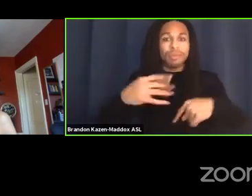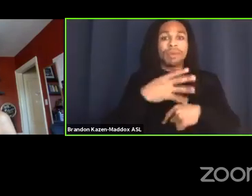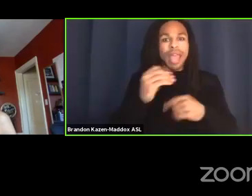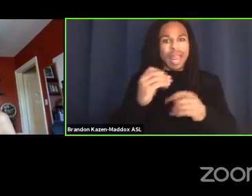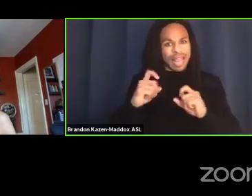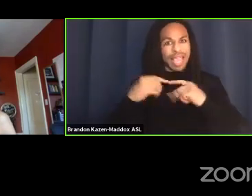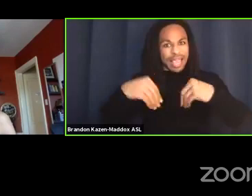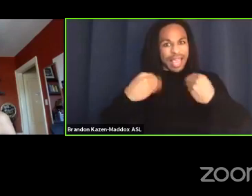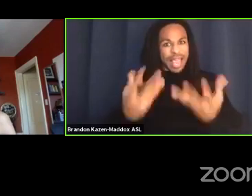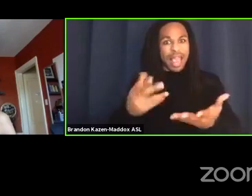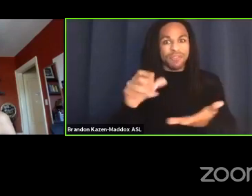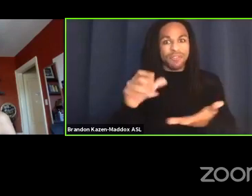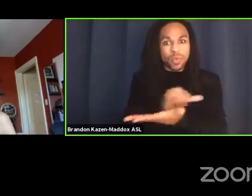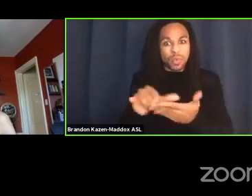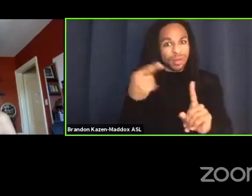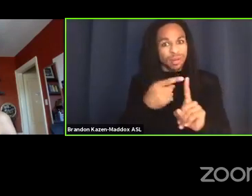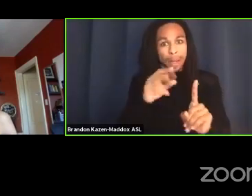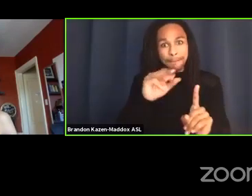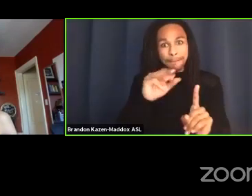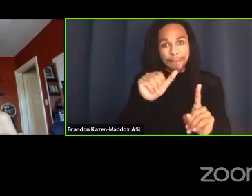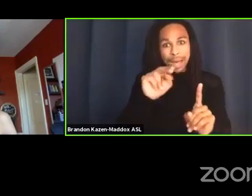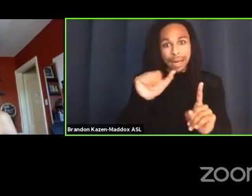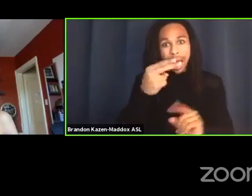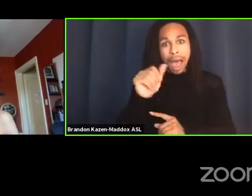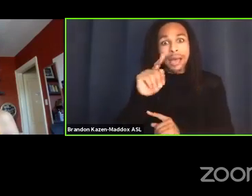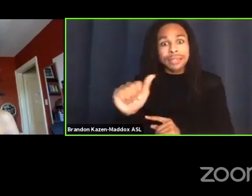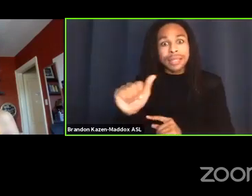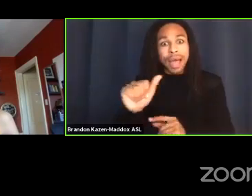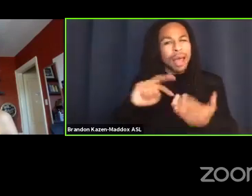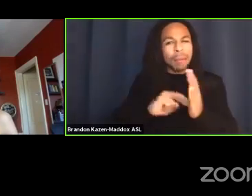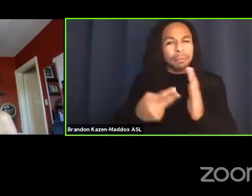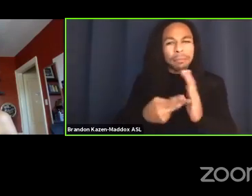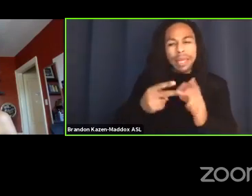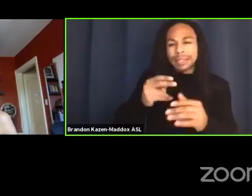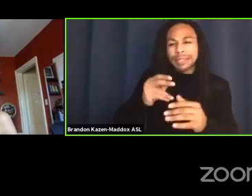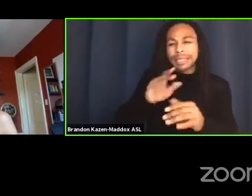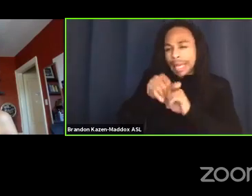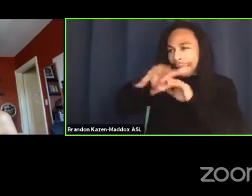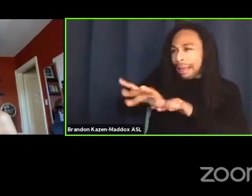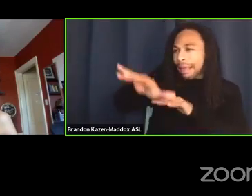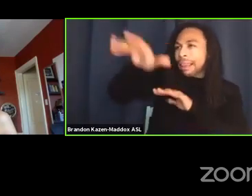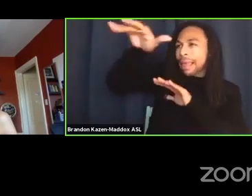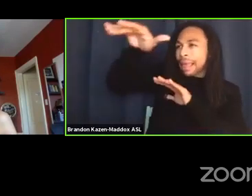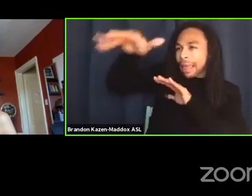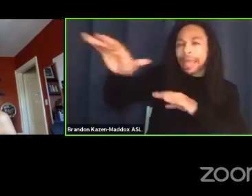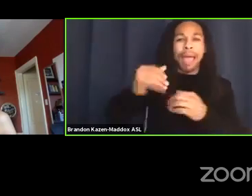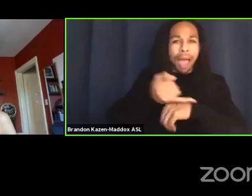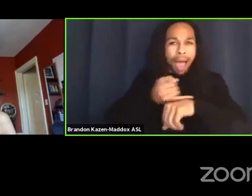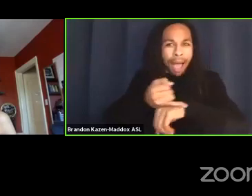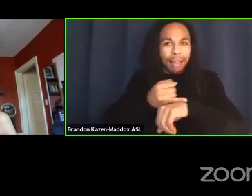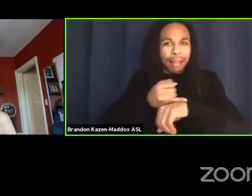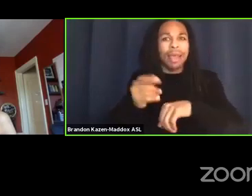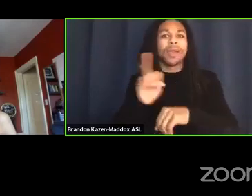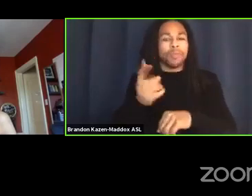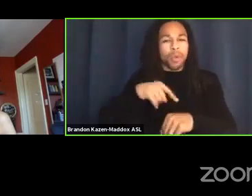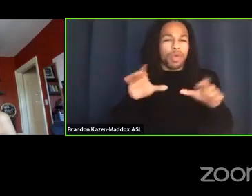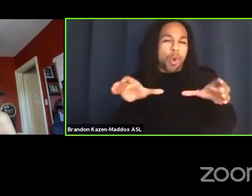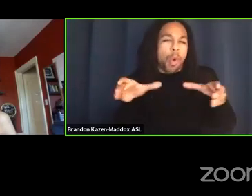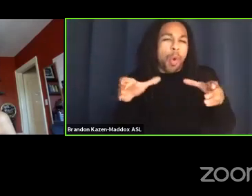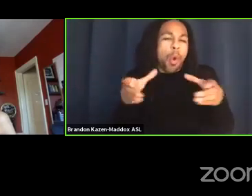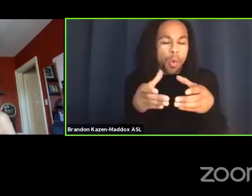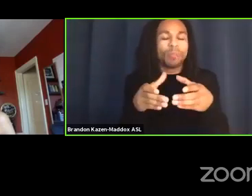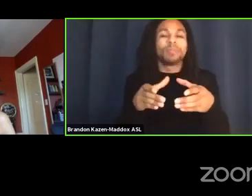nation of Oklahoma, Delaware tribe of Indians, bridlesville, Oklahoma, Stockbridge, Muncie,